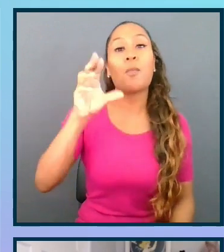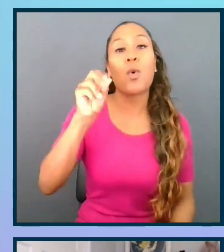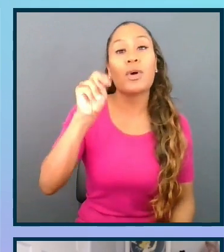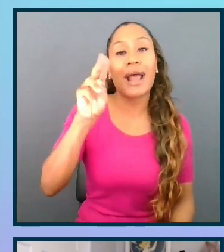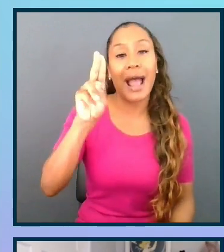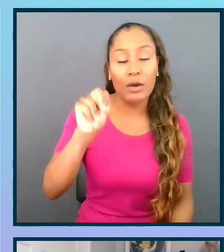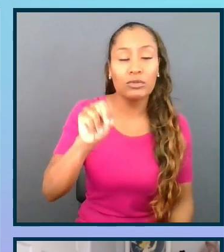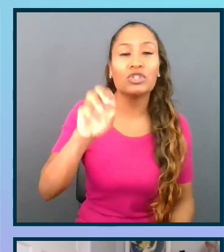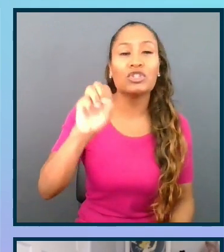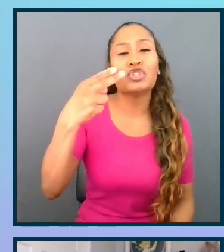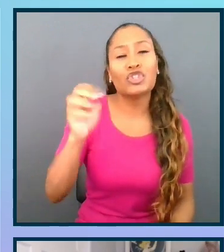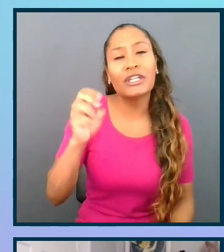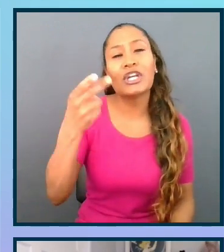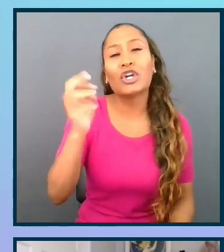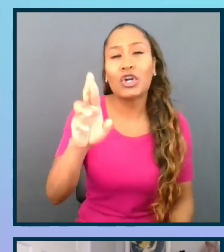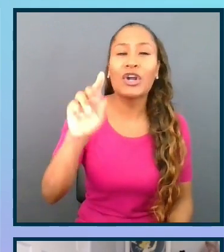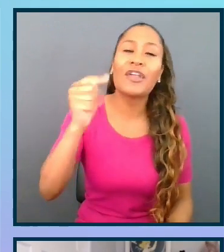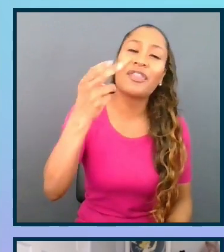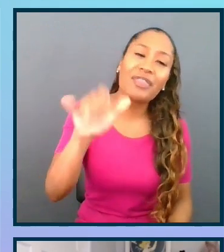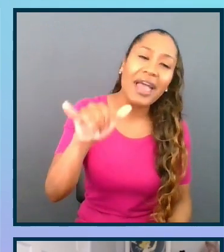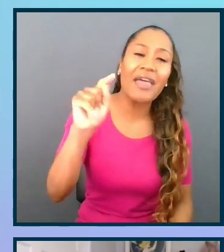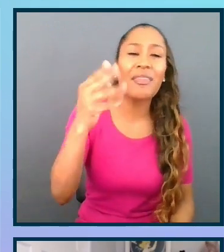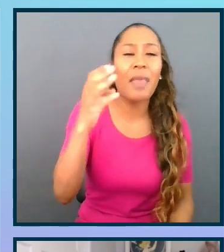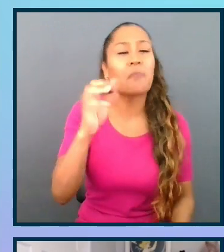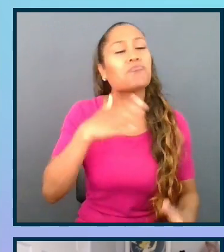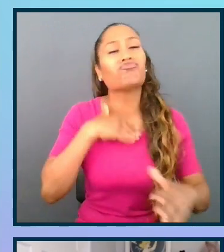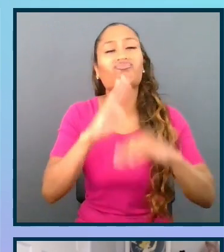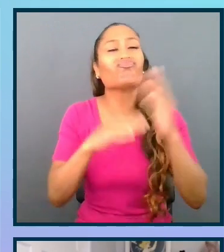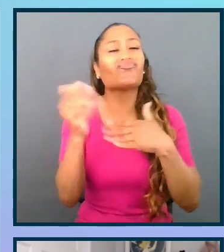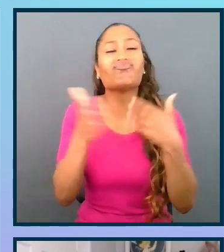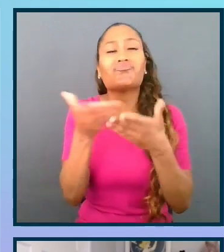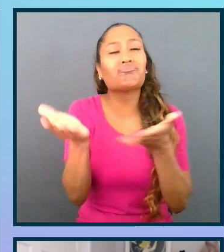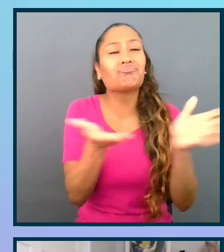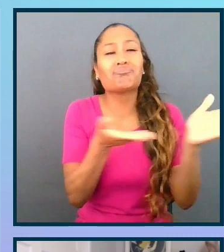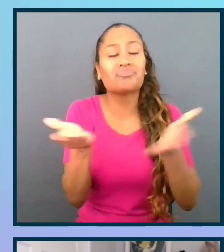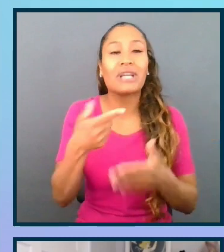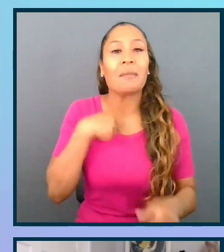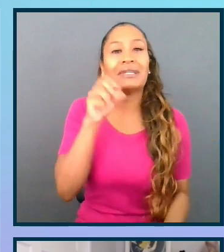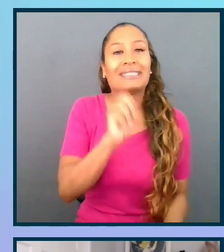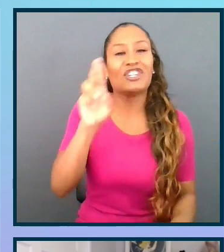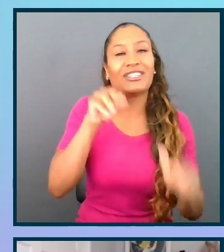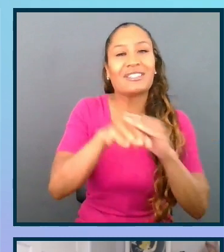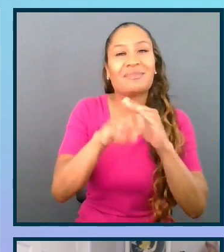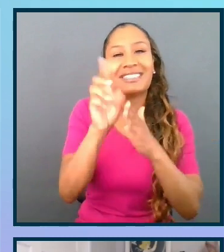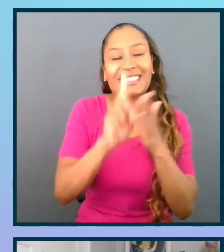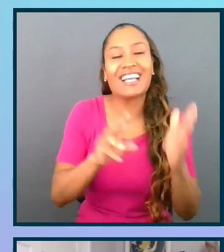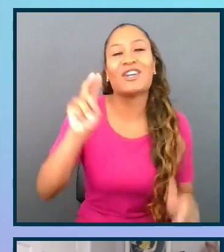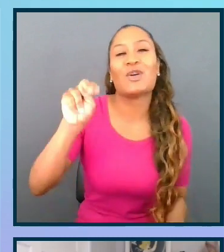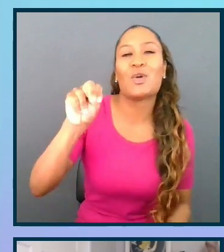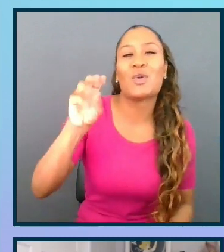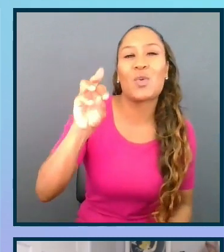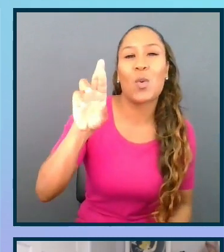I'm really comfortable with either. I am a Senior Accessibility Designer at Northwestern Mutual,